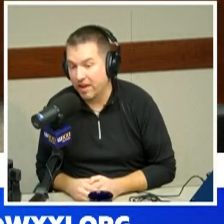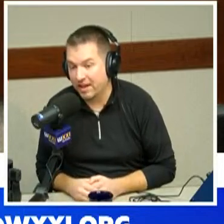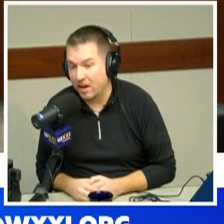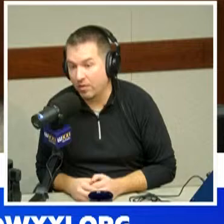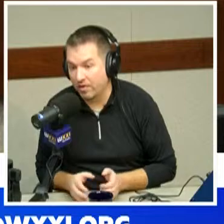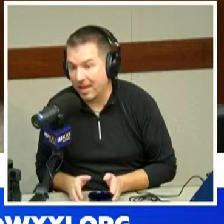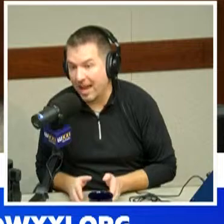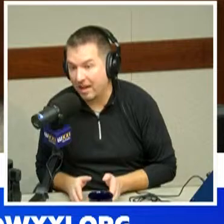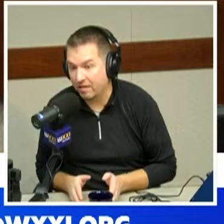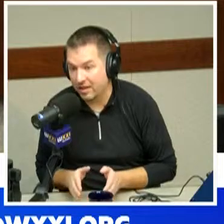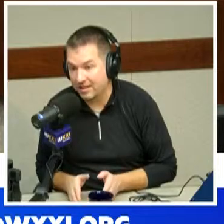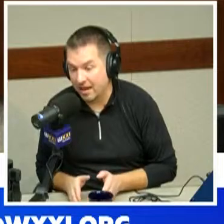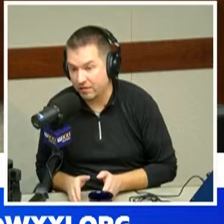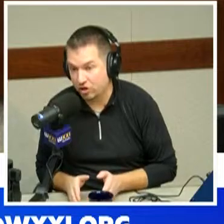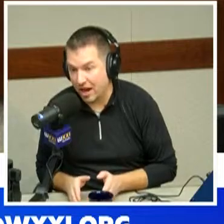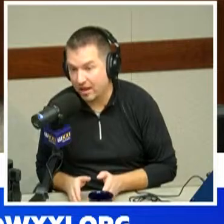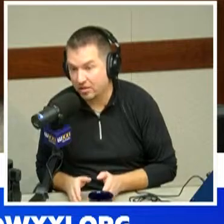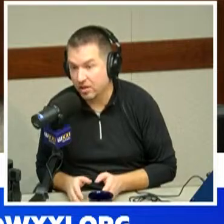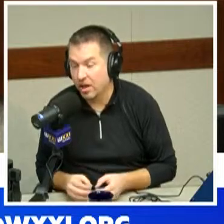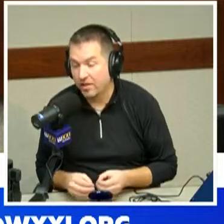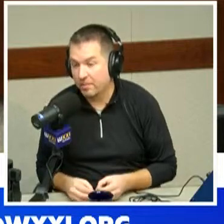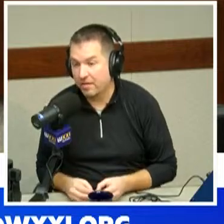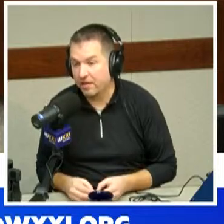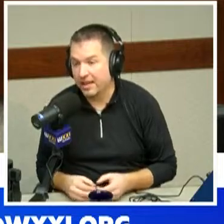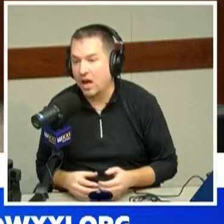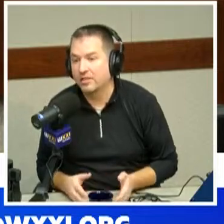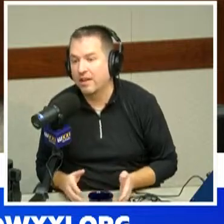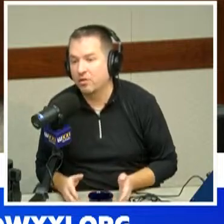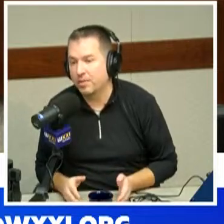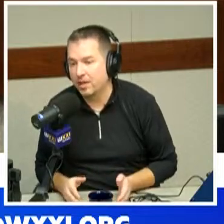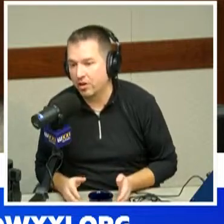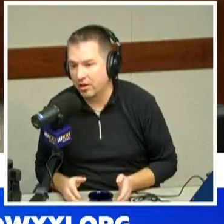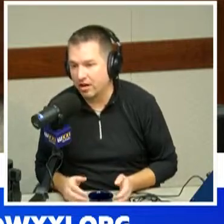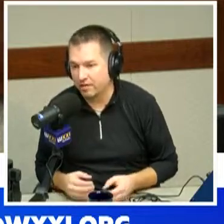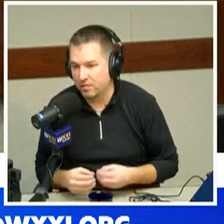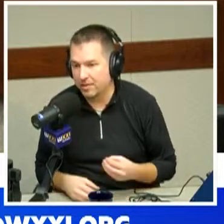find out that they have a deaf child they might feel like I'll never be good enough to be able